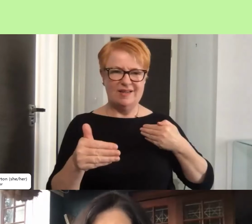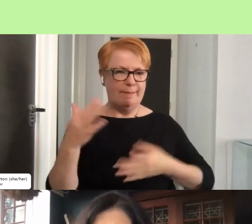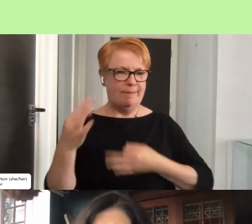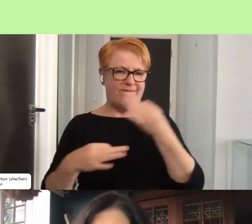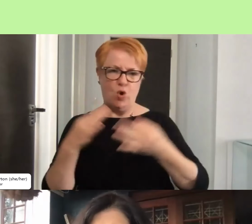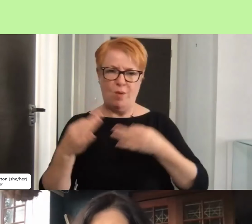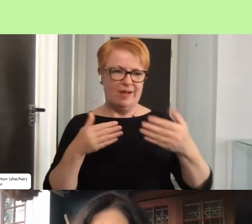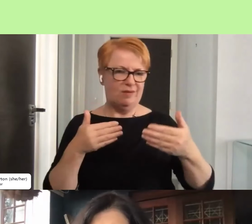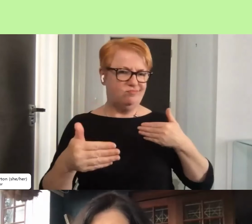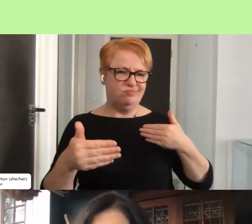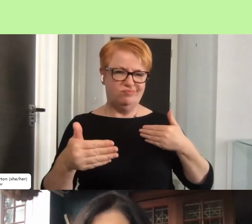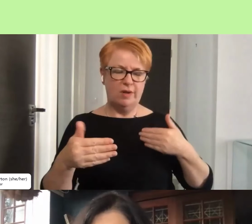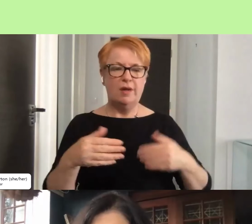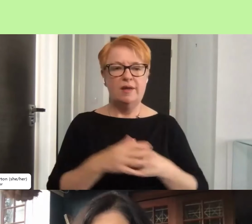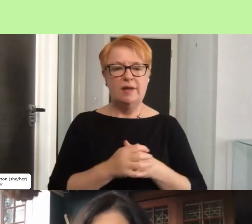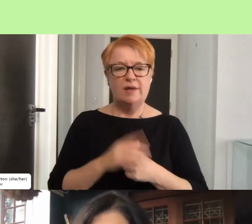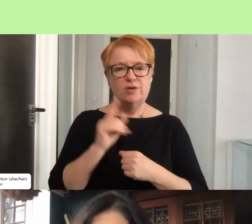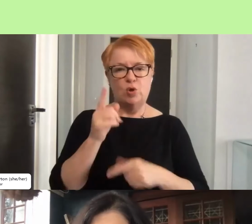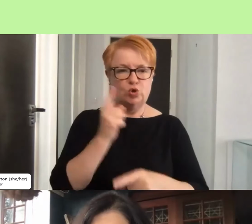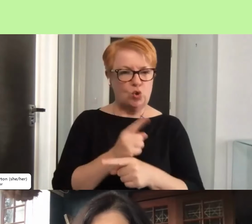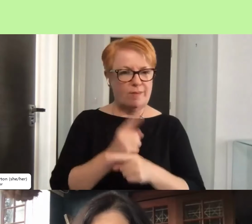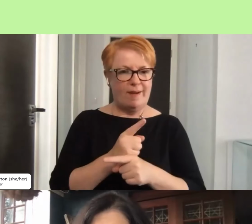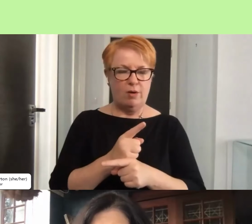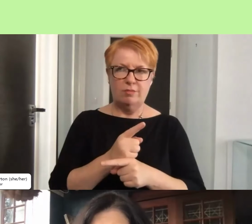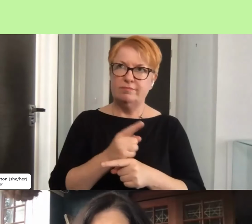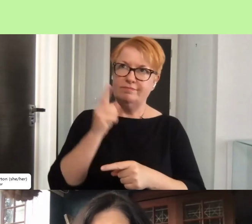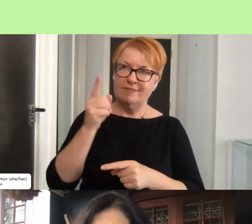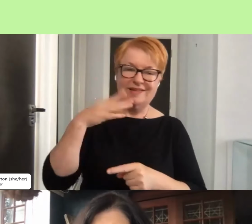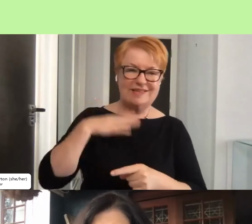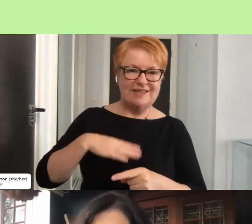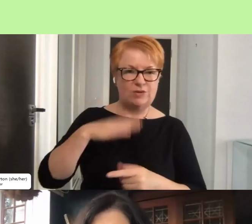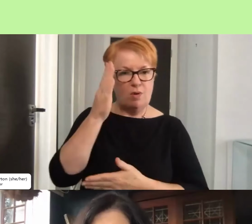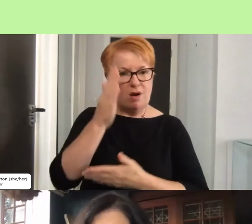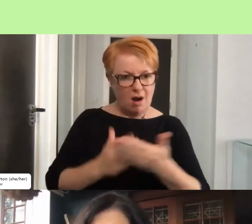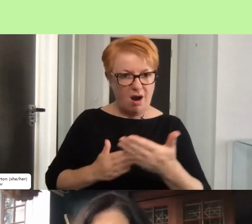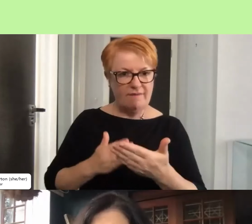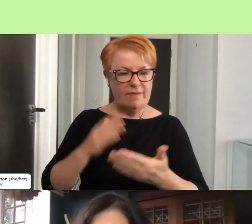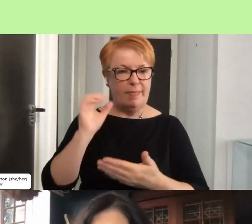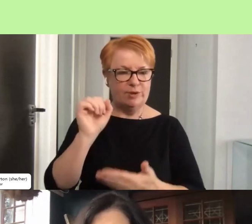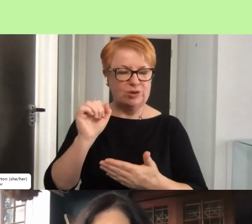So here we talk about how institutions need to have the budgets to pay artists and so on.